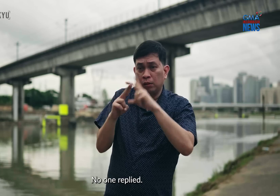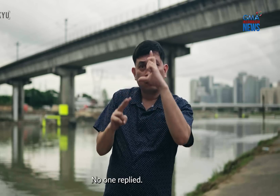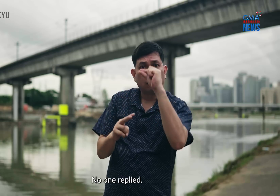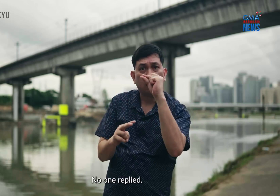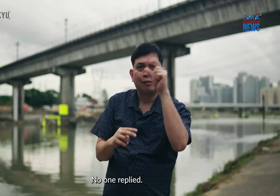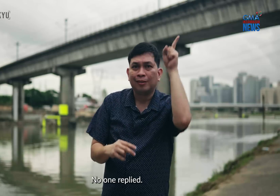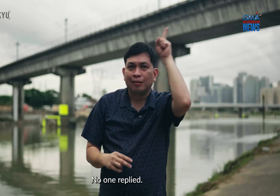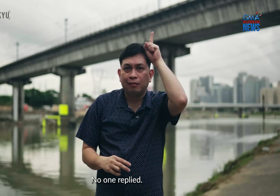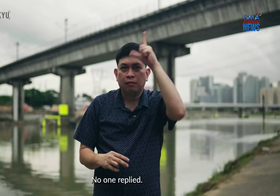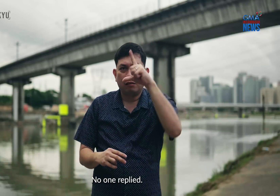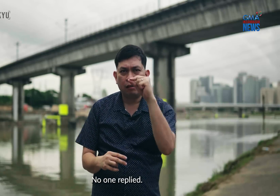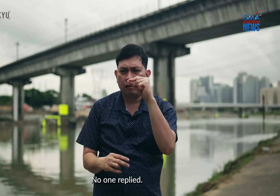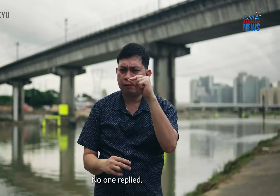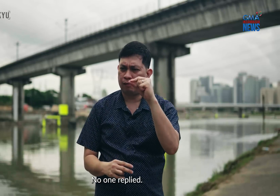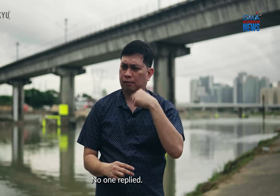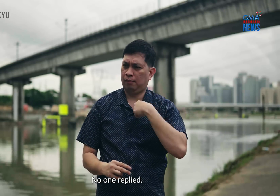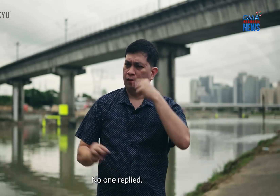After what I saw, I worried about my family.